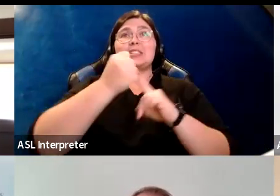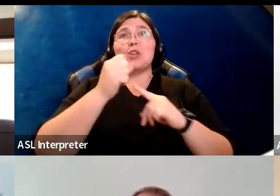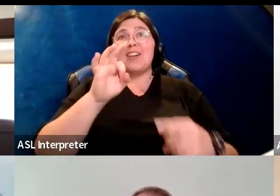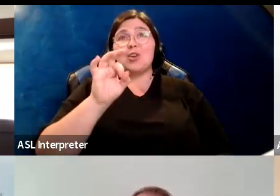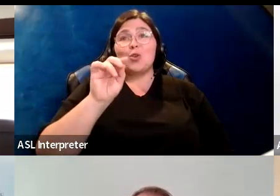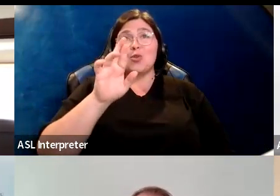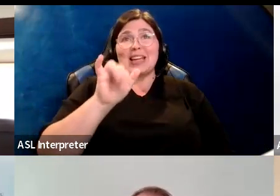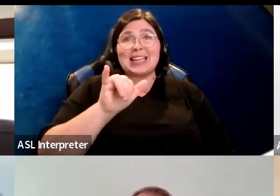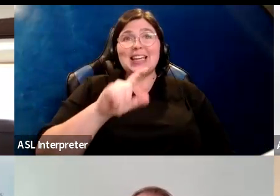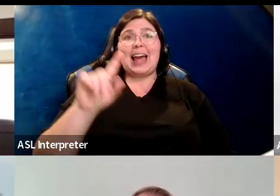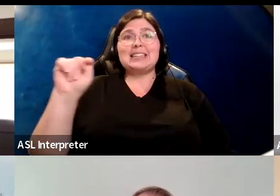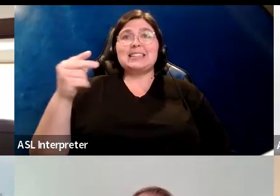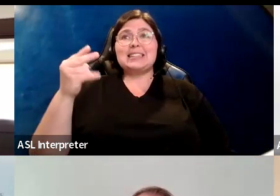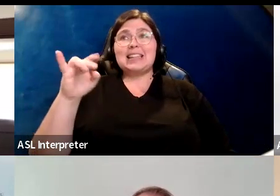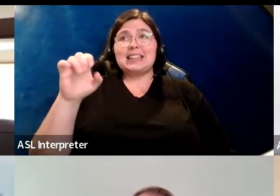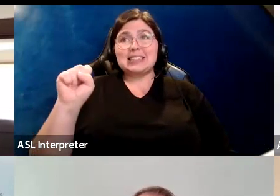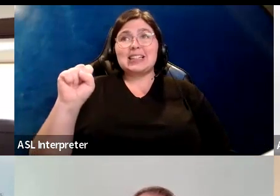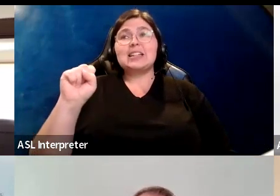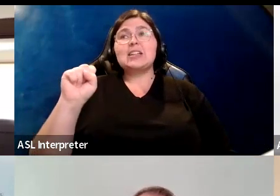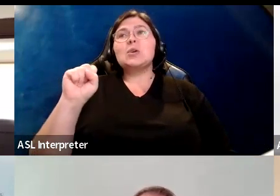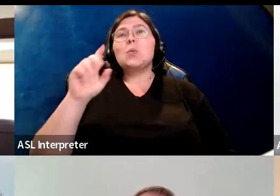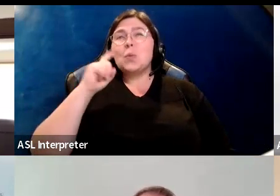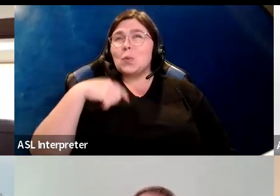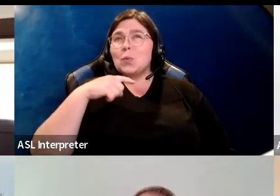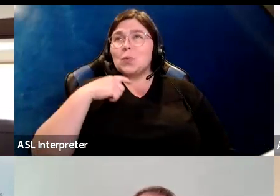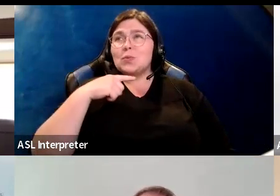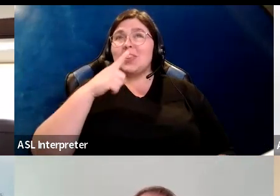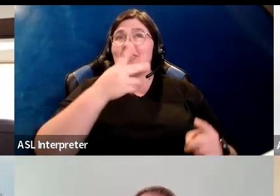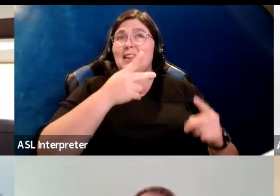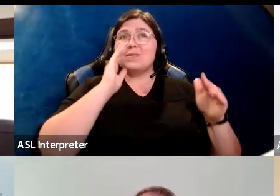So we're just focused on just one thing.